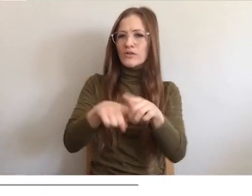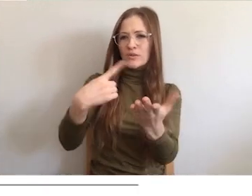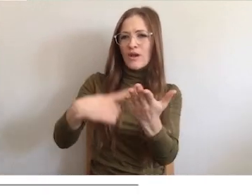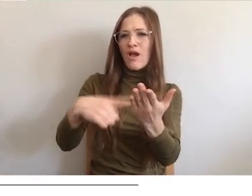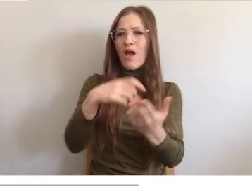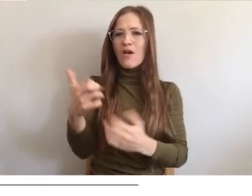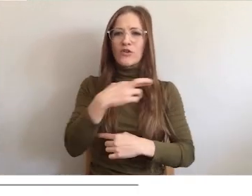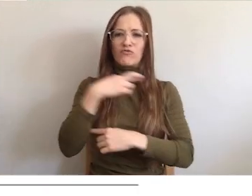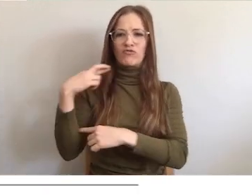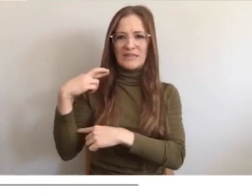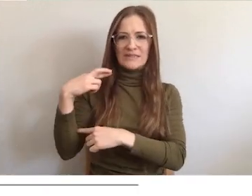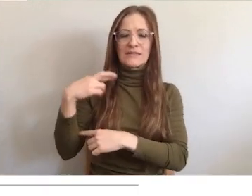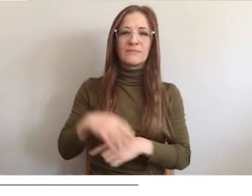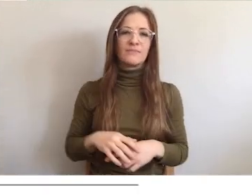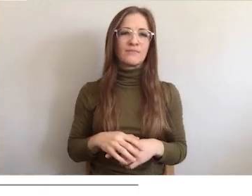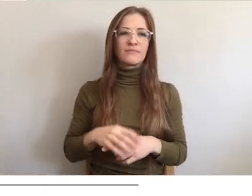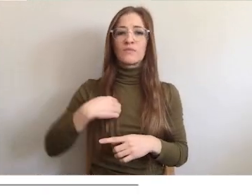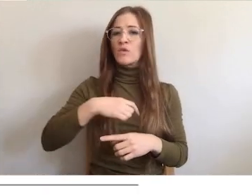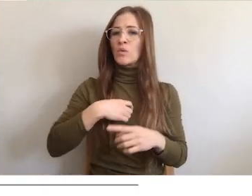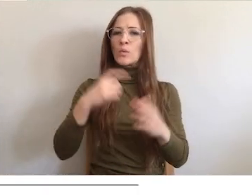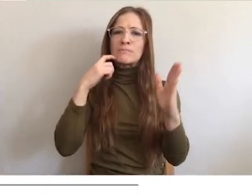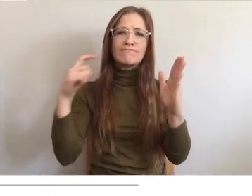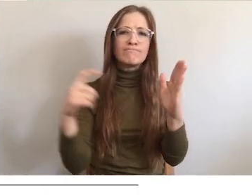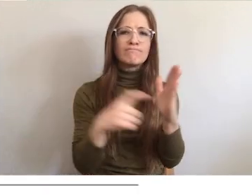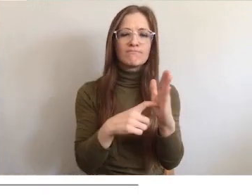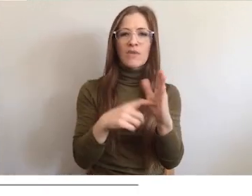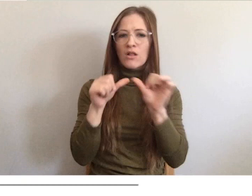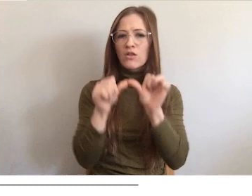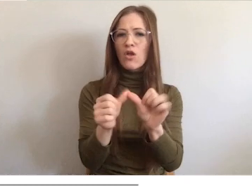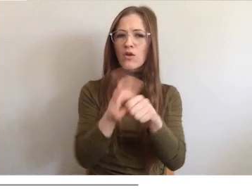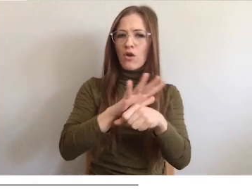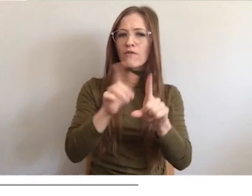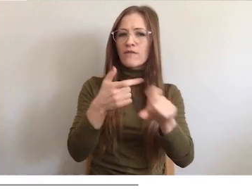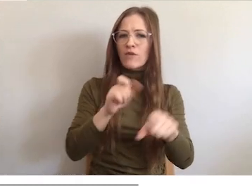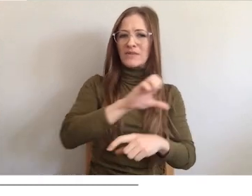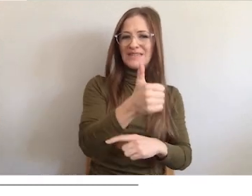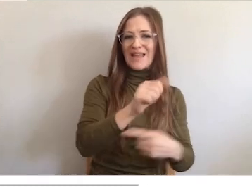about 10-30% of nonhospitalized